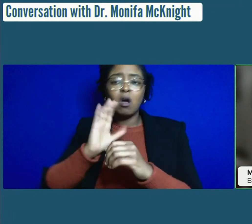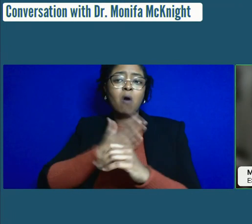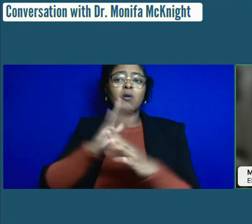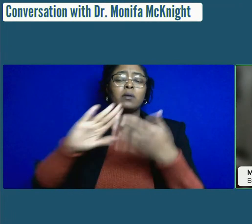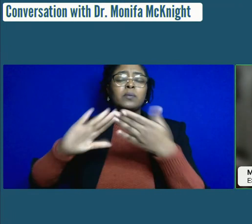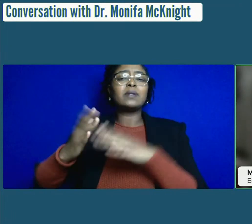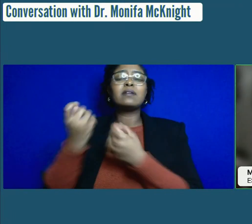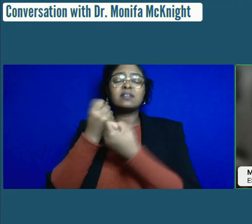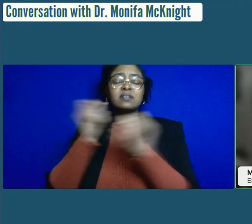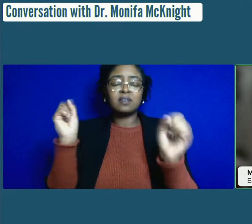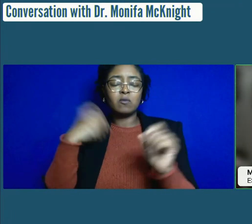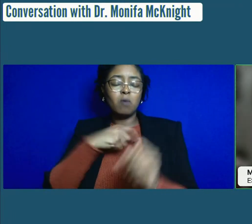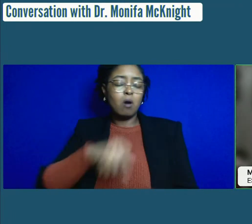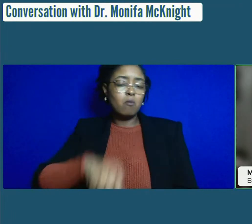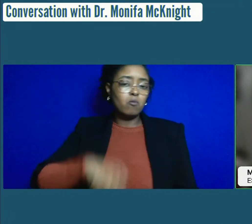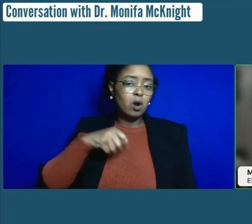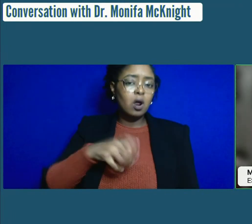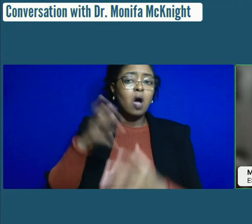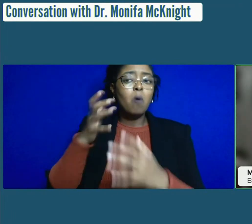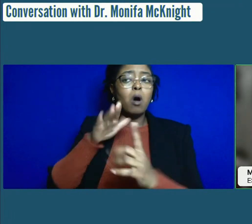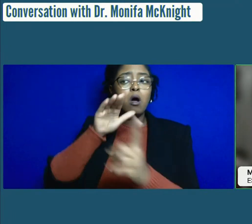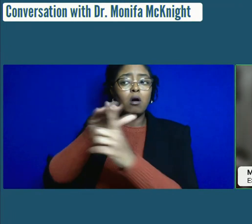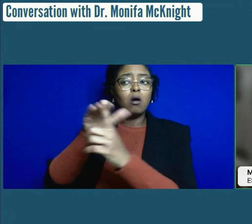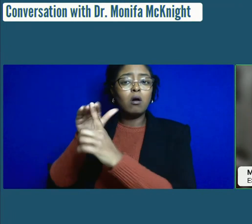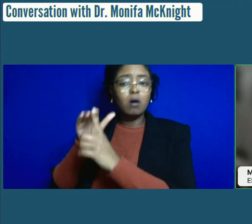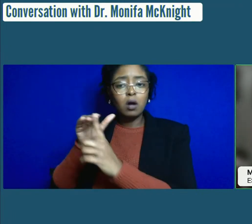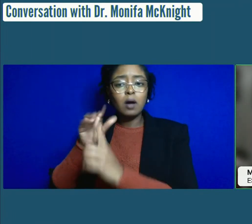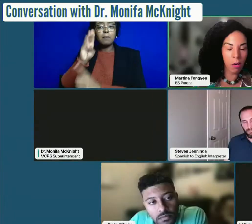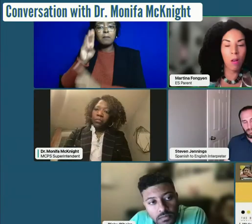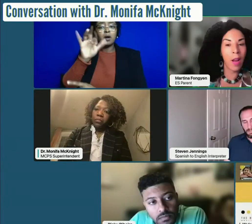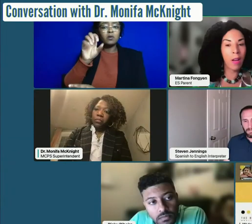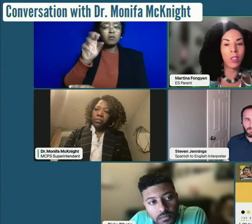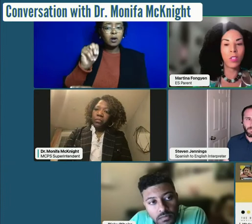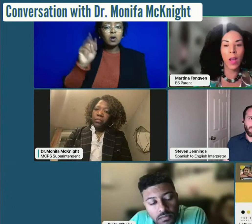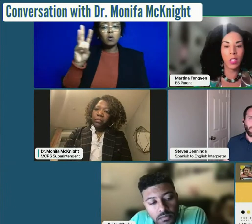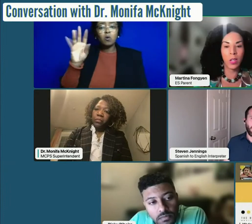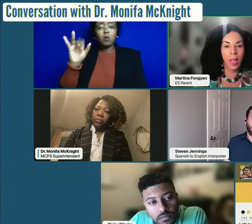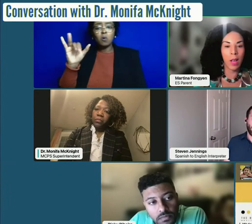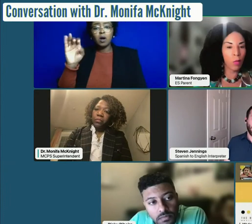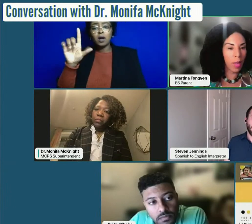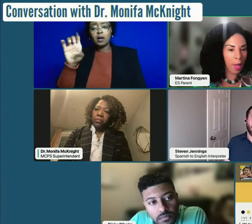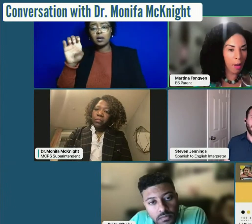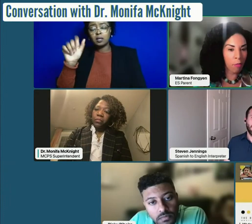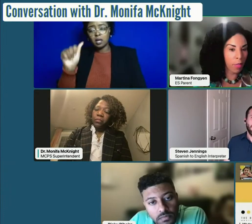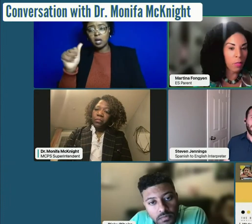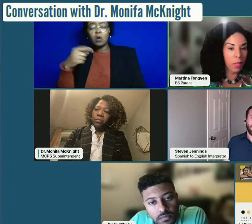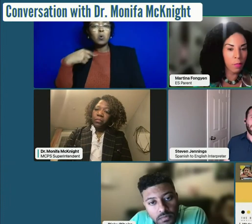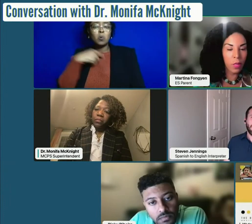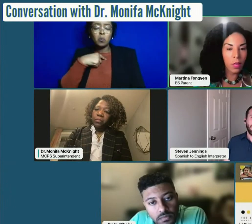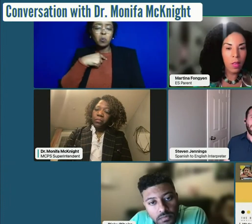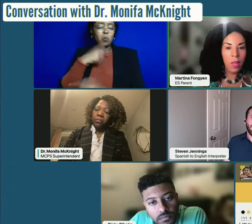safe community that we're all proud of. Um, I just want to quickly call out Byron and Malia